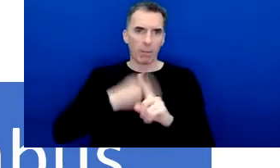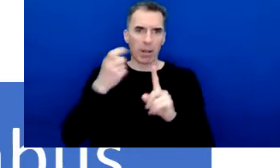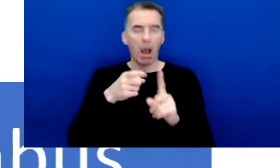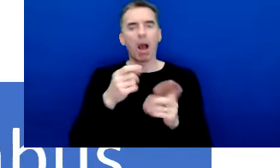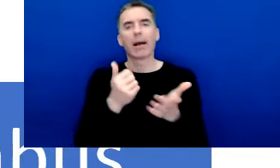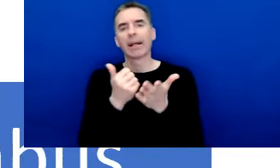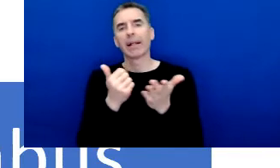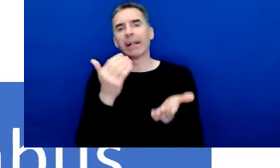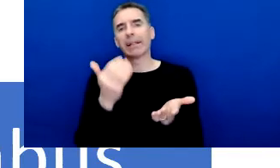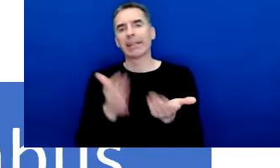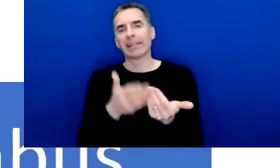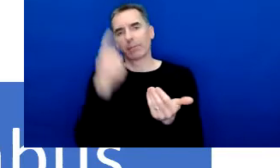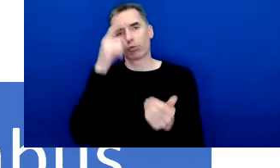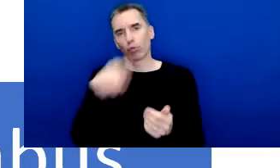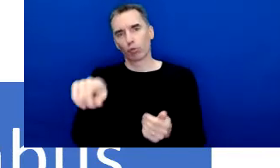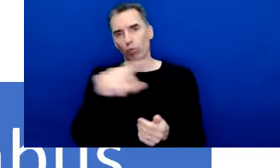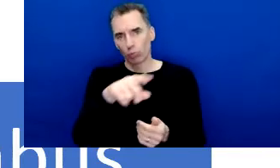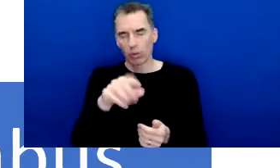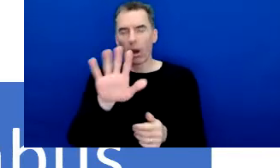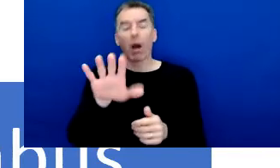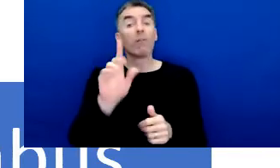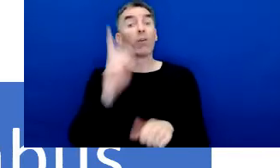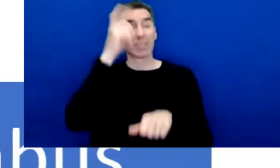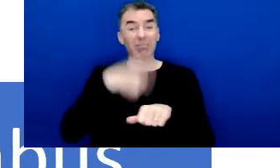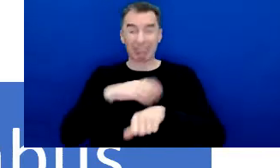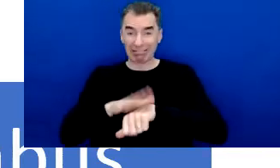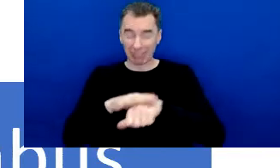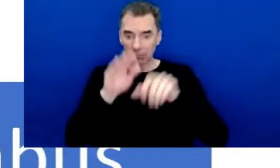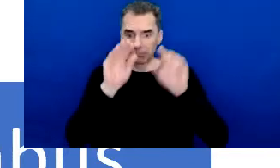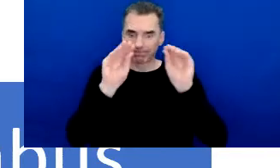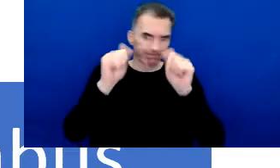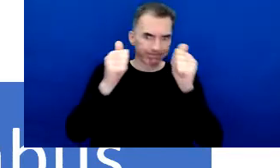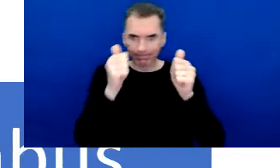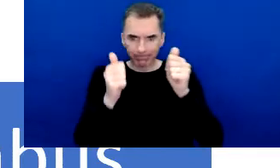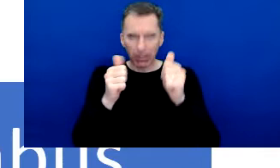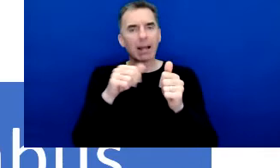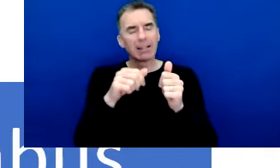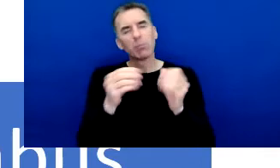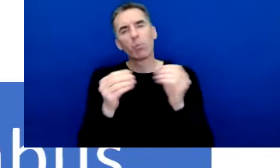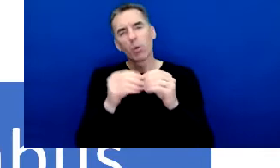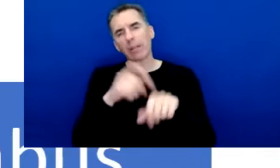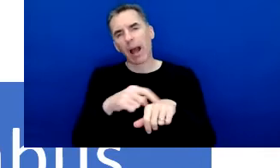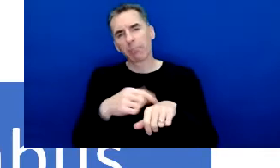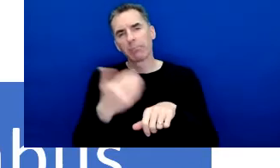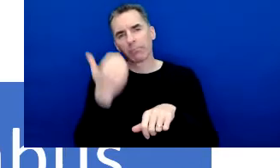a little while to set it up initially, unless you want to ask the faculty member that's already using it.